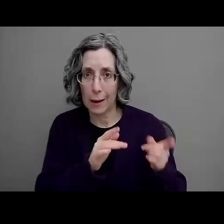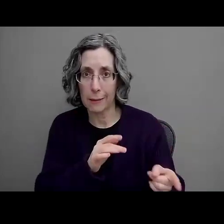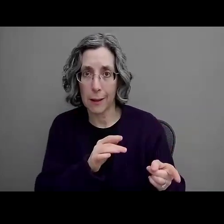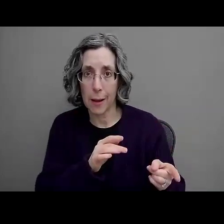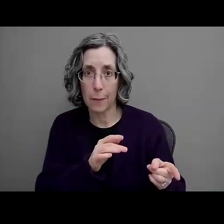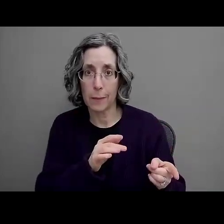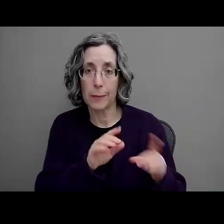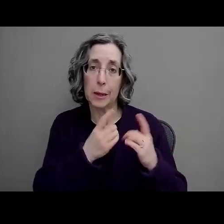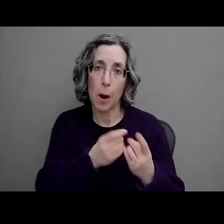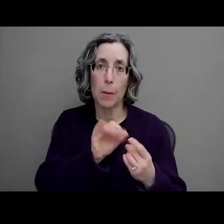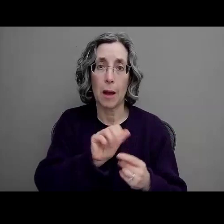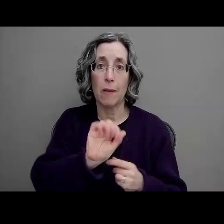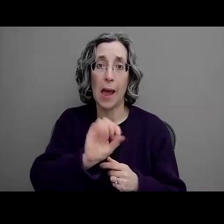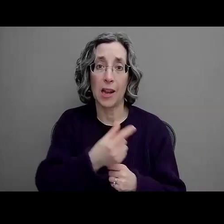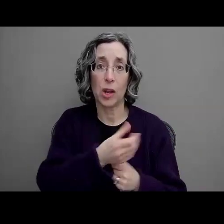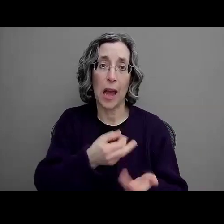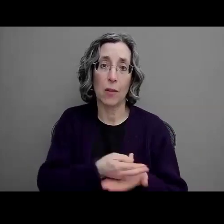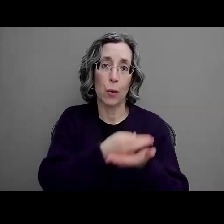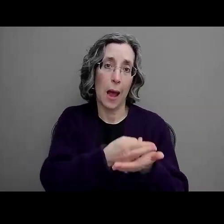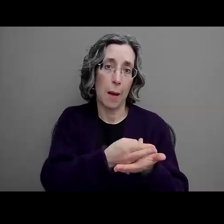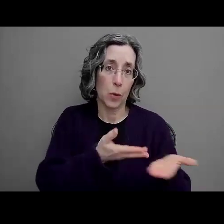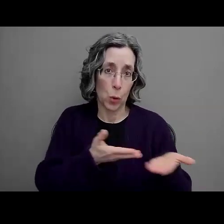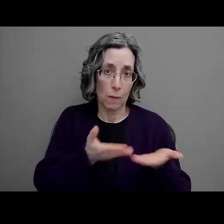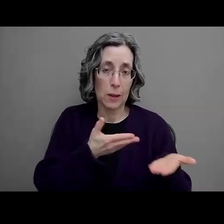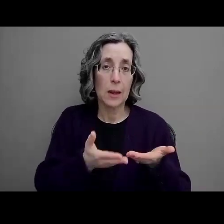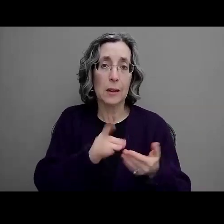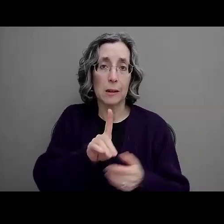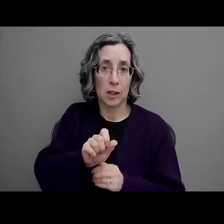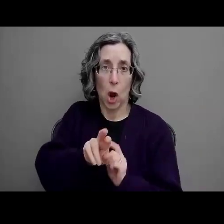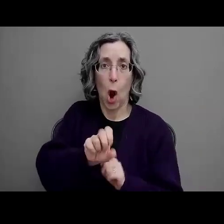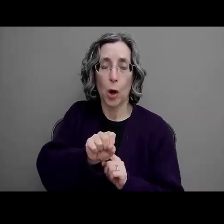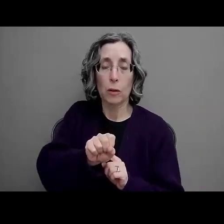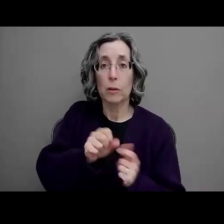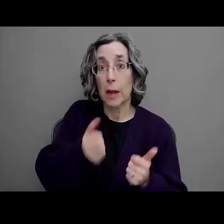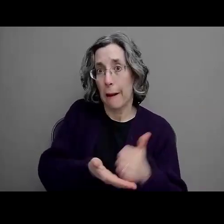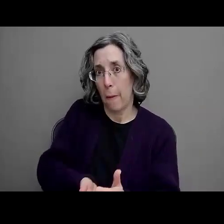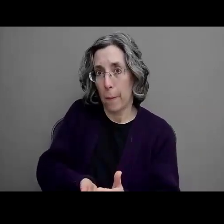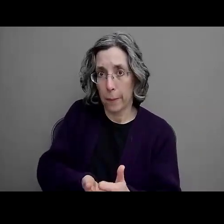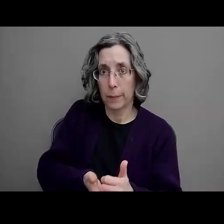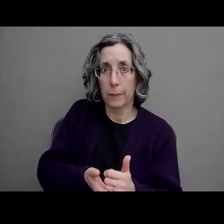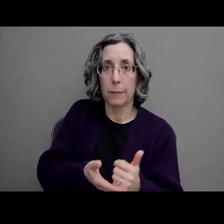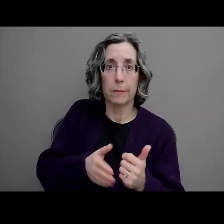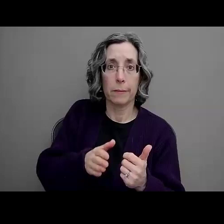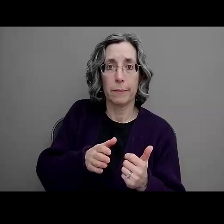I encourage you to contact Transition Services at the Department for Aging and Rehabilitative Services. They